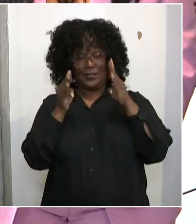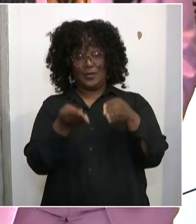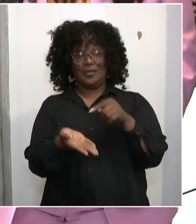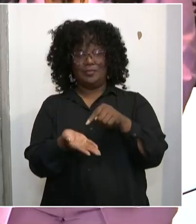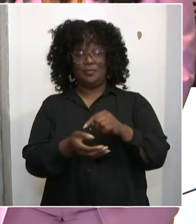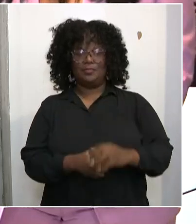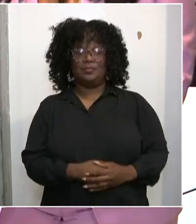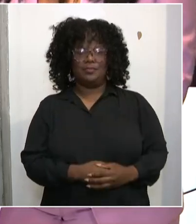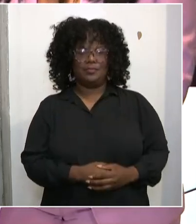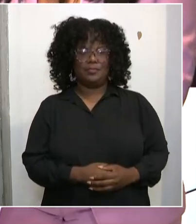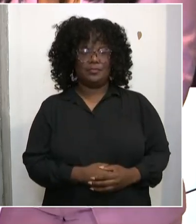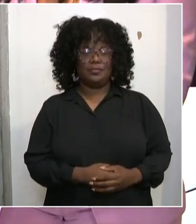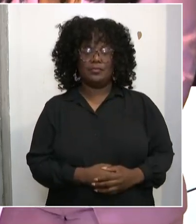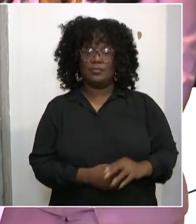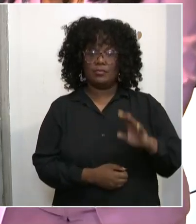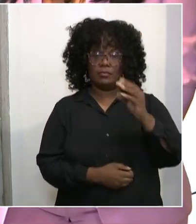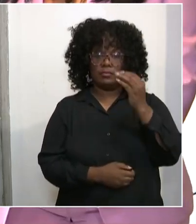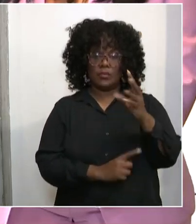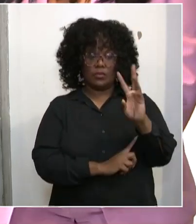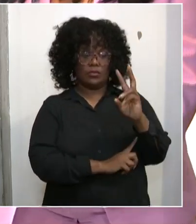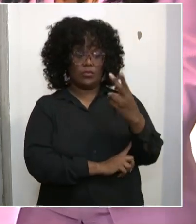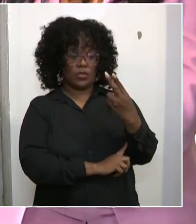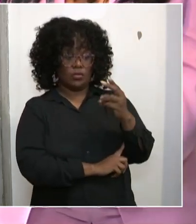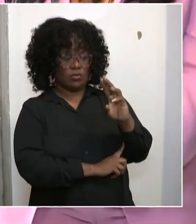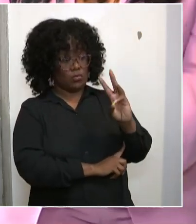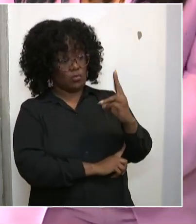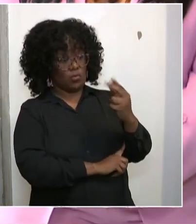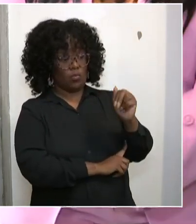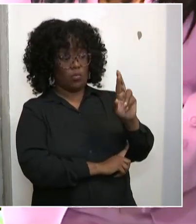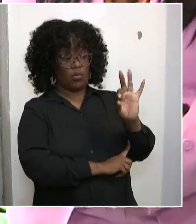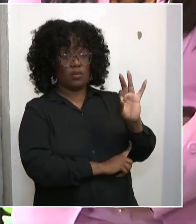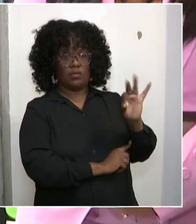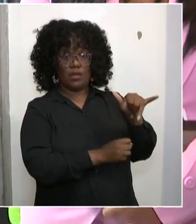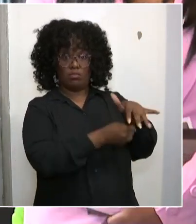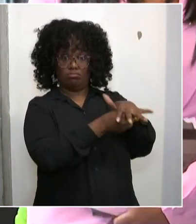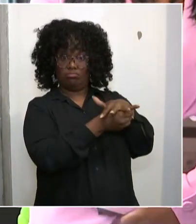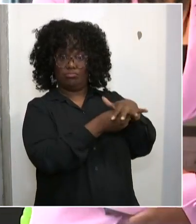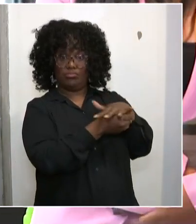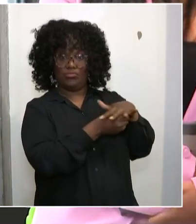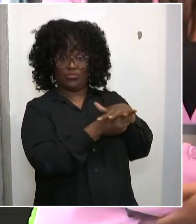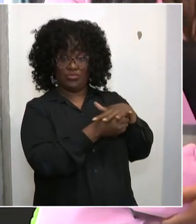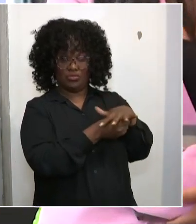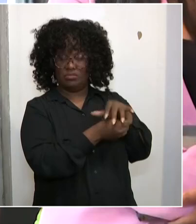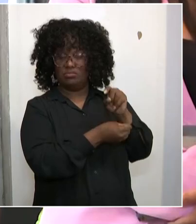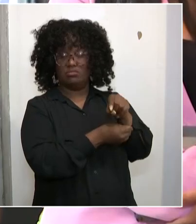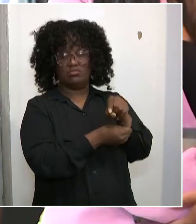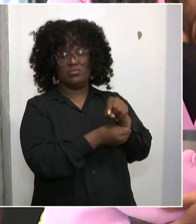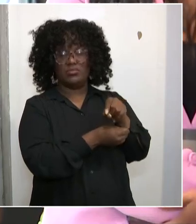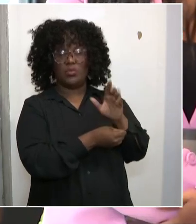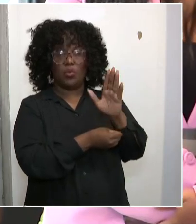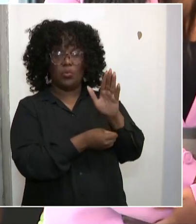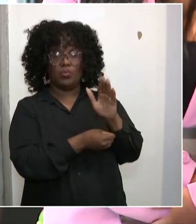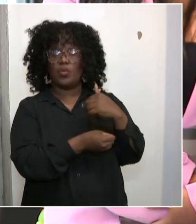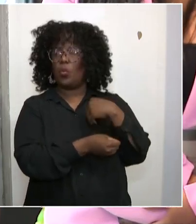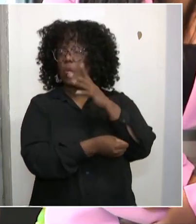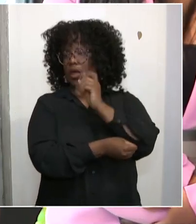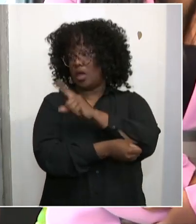um, respond, uh, that we continue and I'll ask the chief to say that we continue, uh, to work with, um,